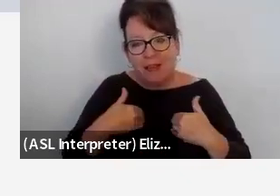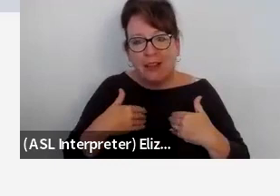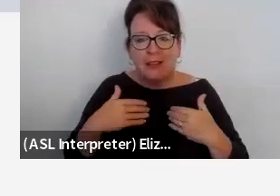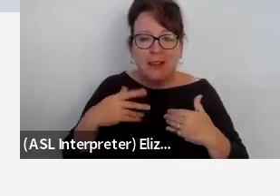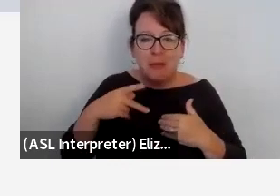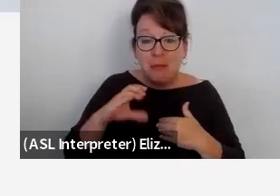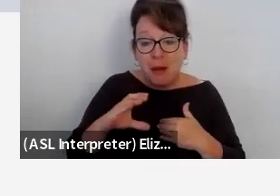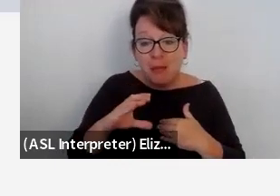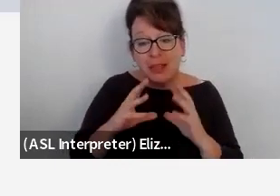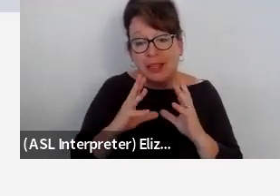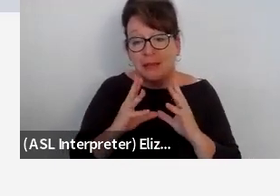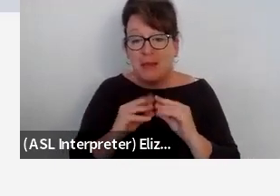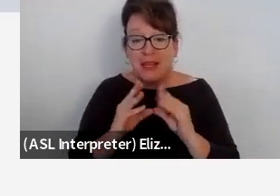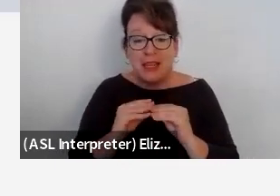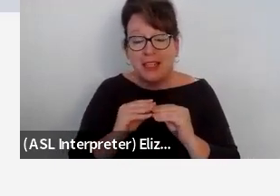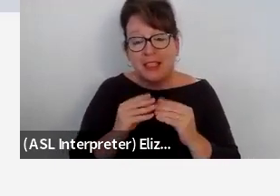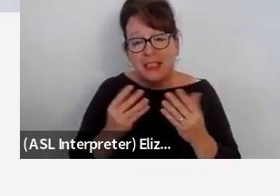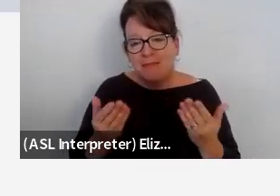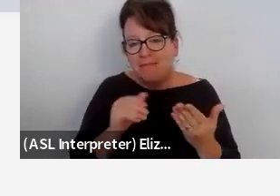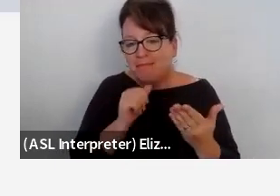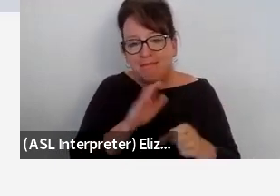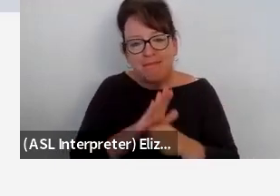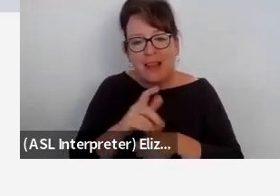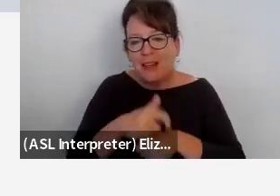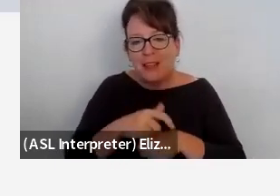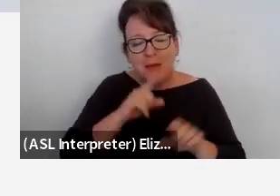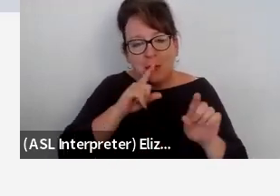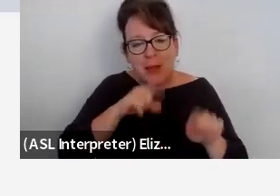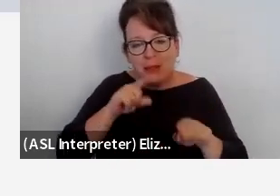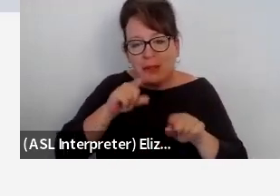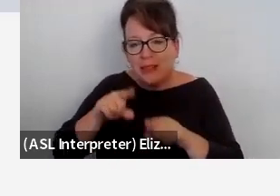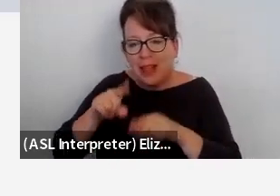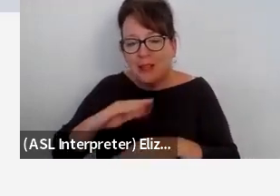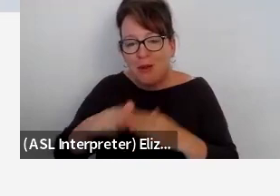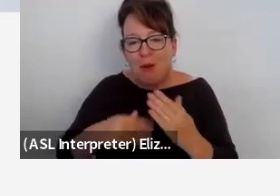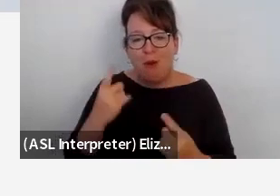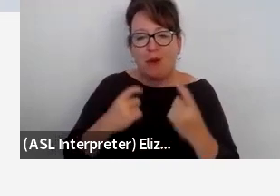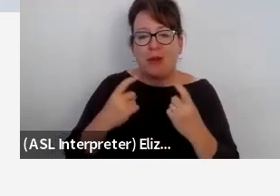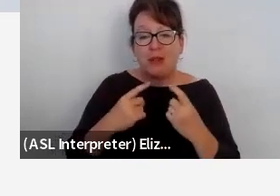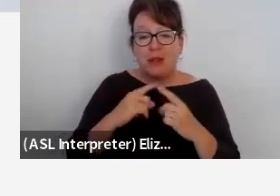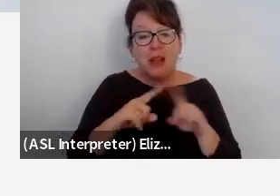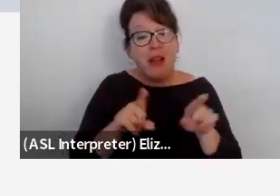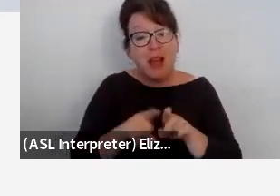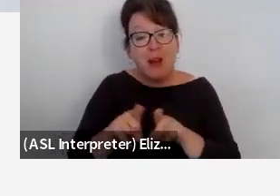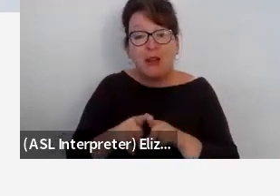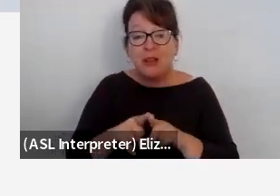have some planning done before you apply for the zero-emission technology deployment funding.